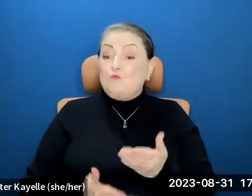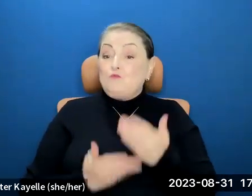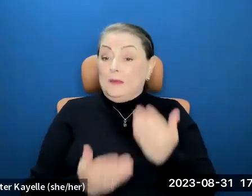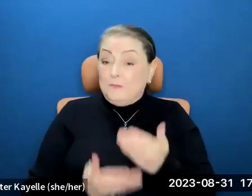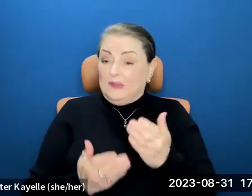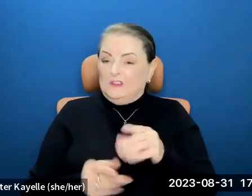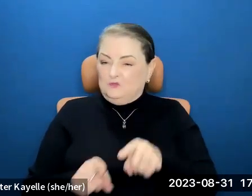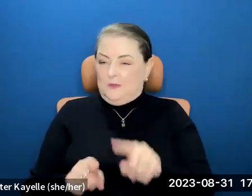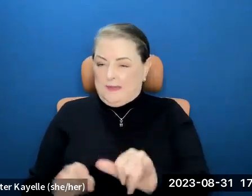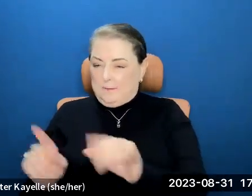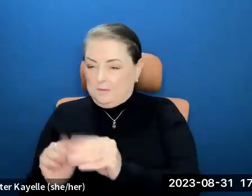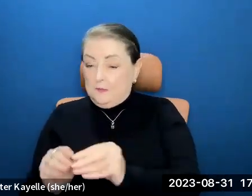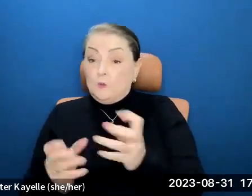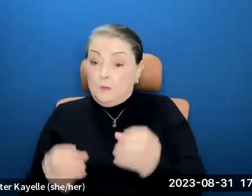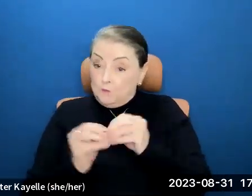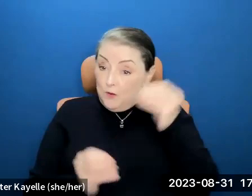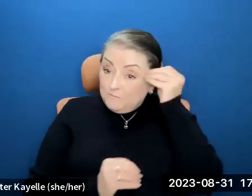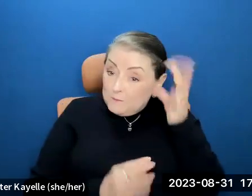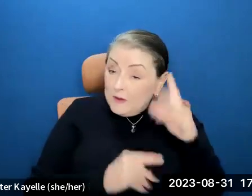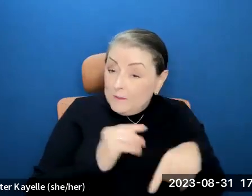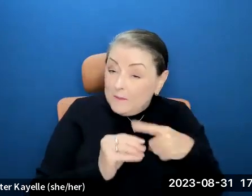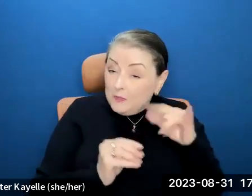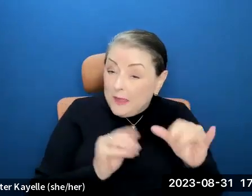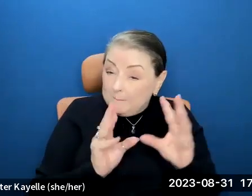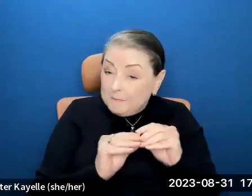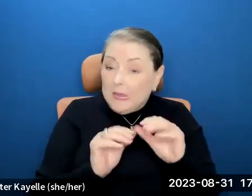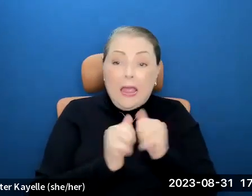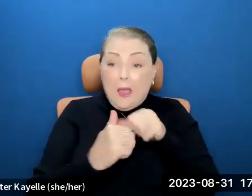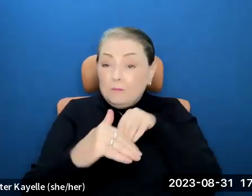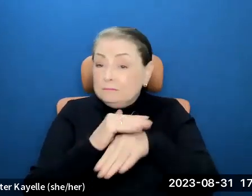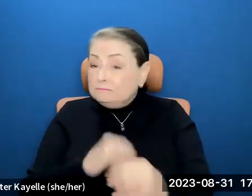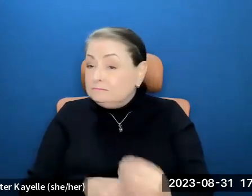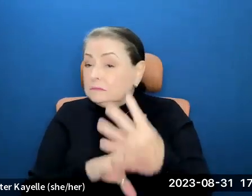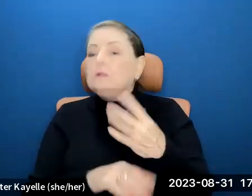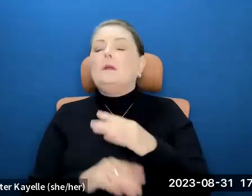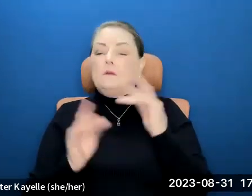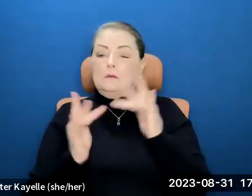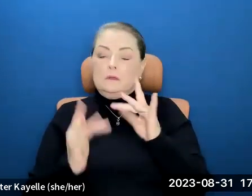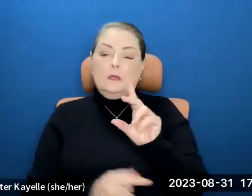more information on the upcoming board meeting or how to attend please contact Nancy Delgado or